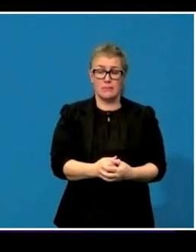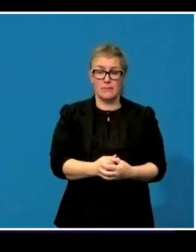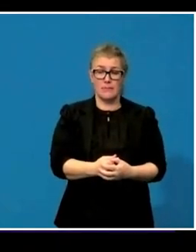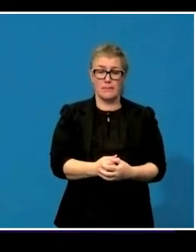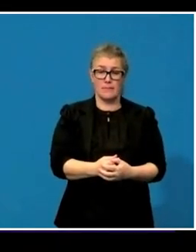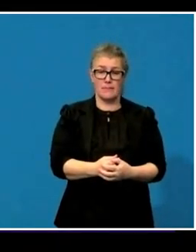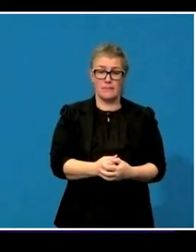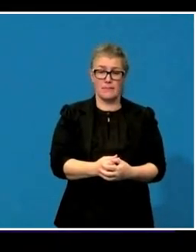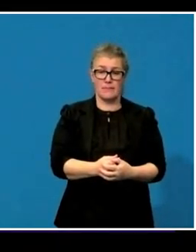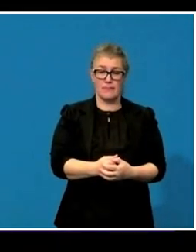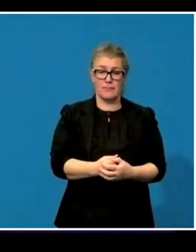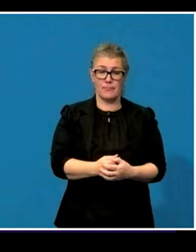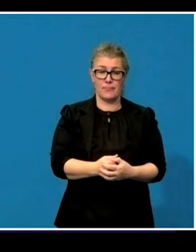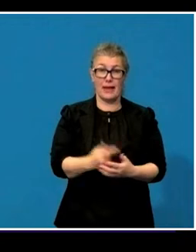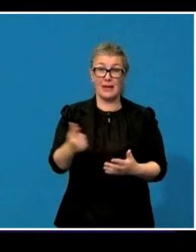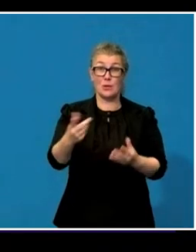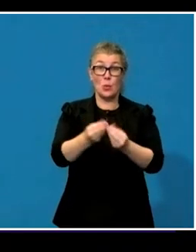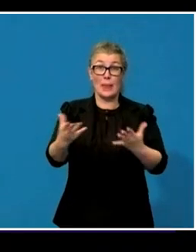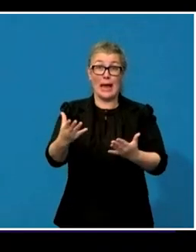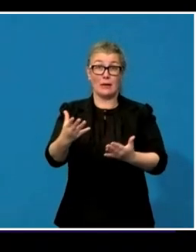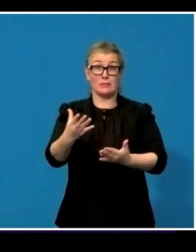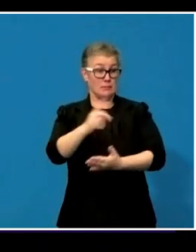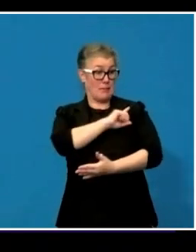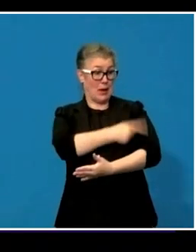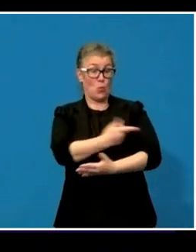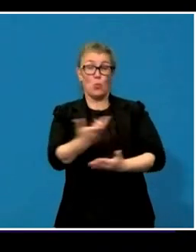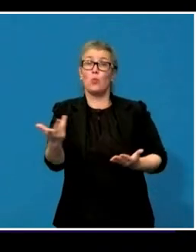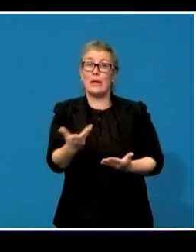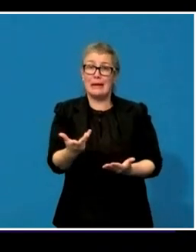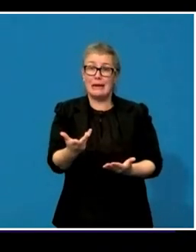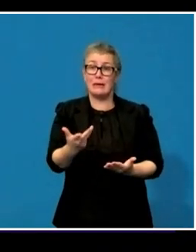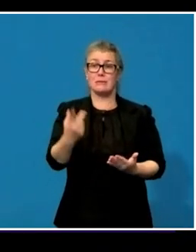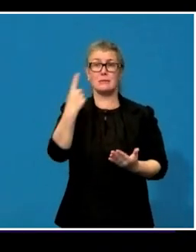powerless. And, you know, if I think about what Aboriginal communities have experienced